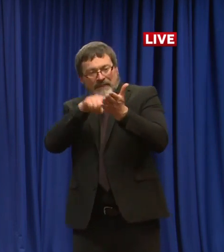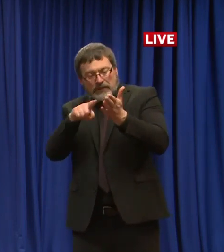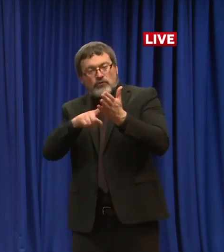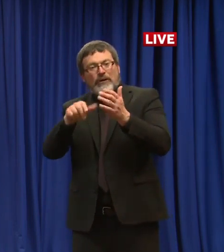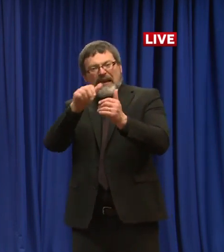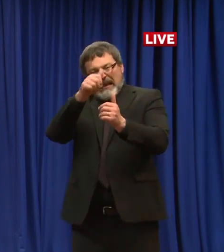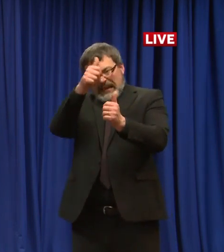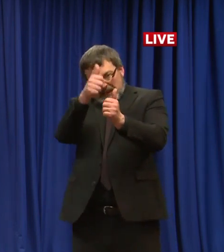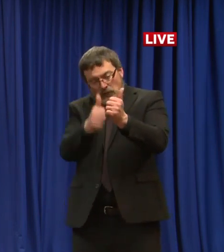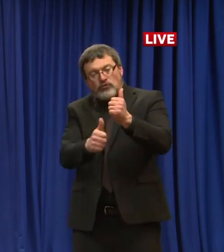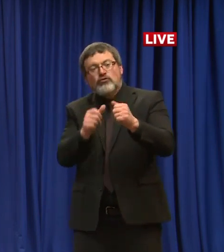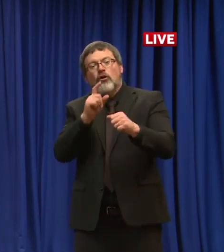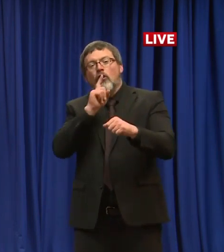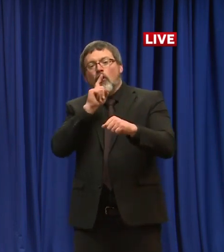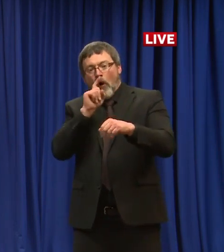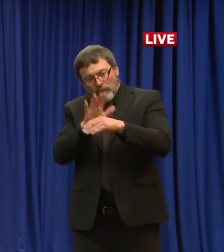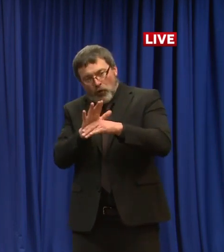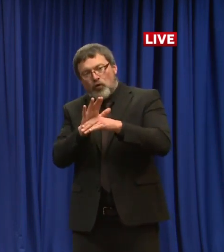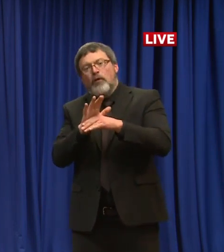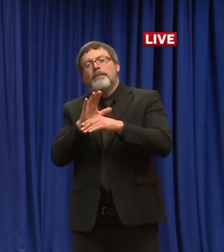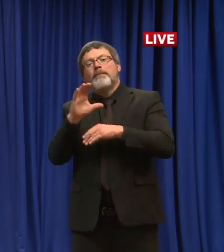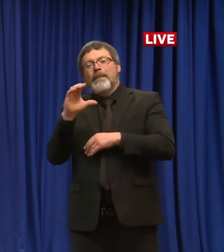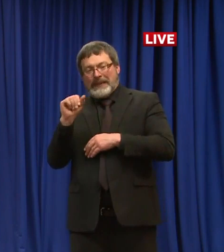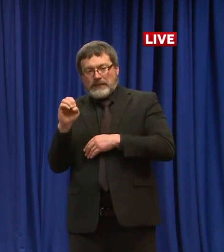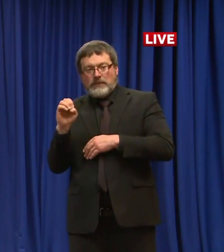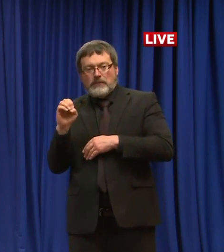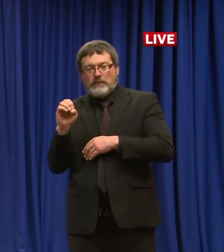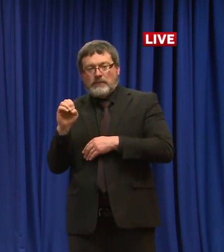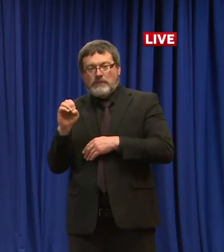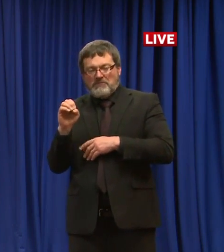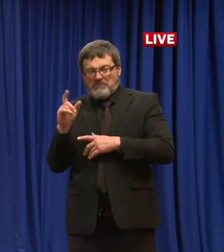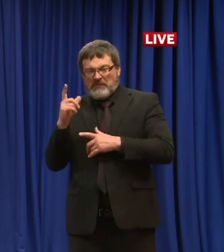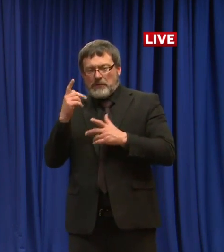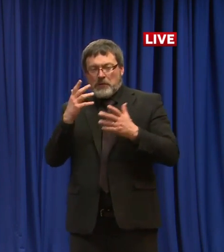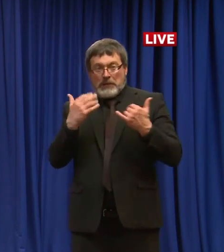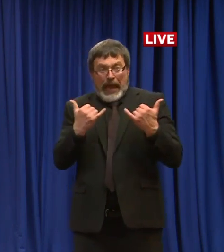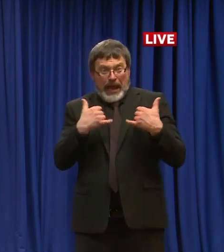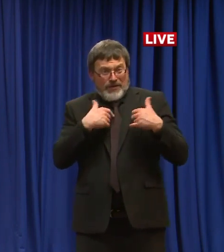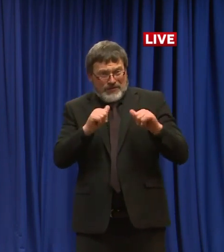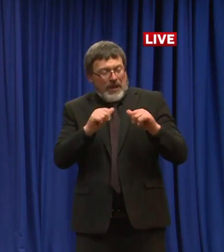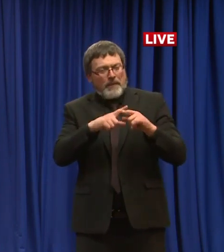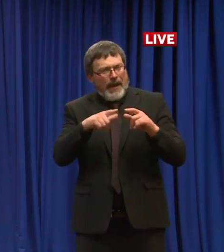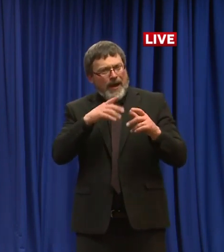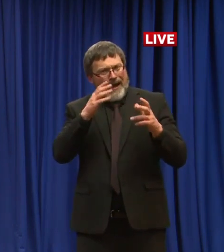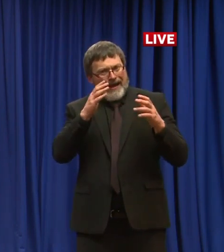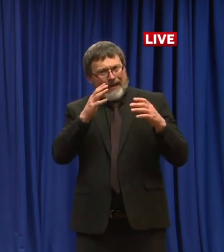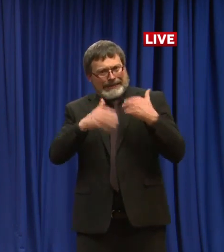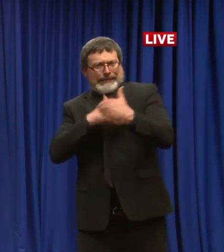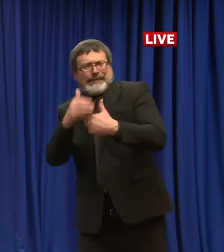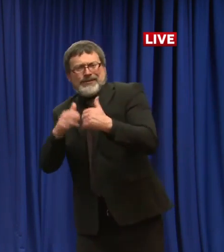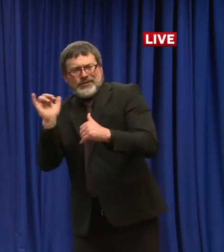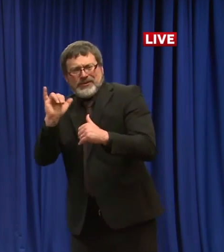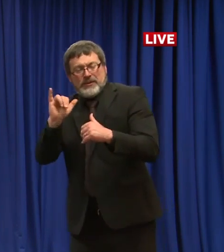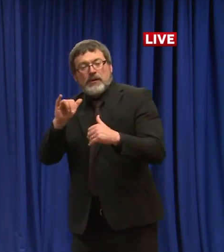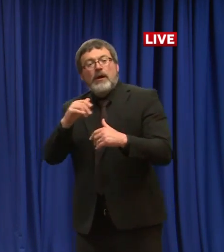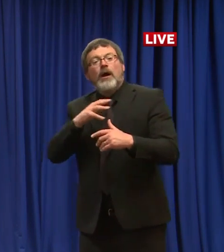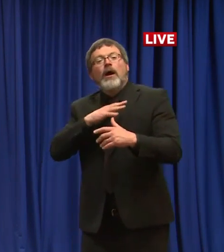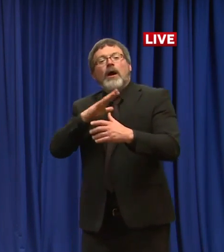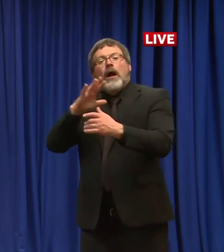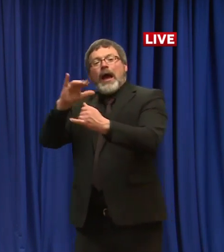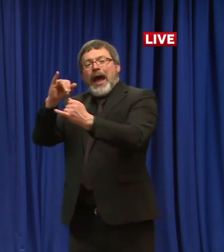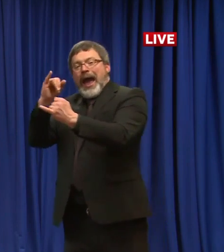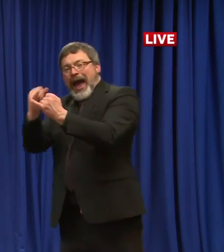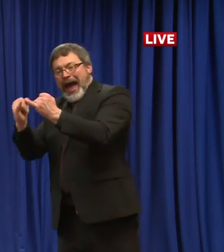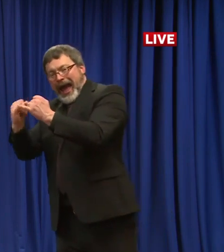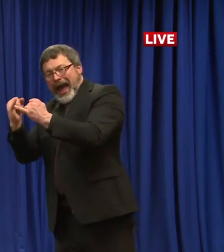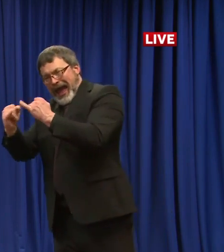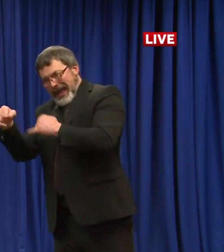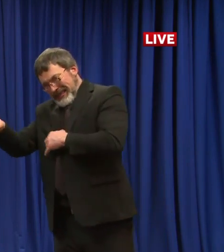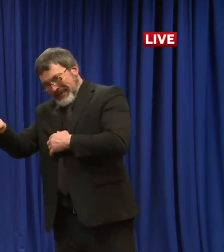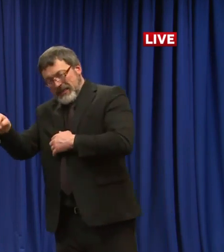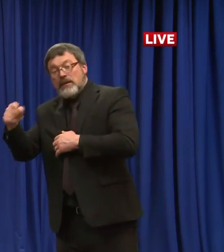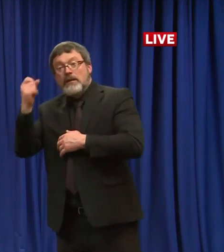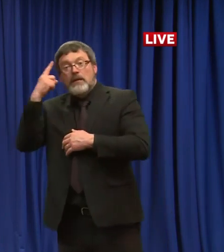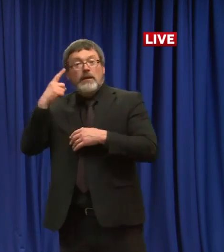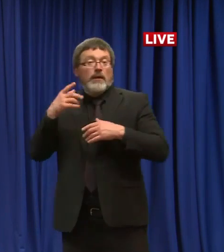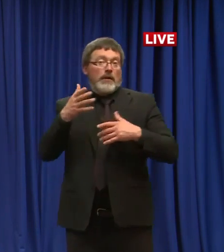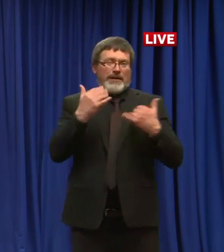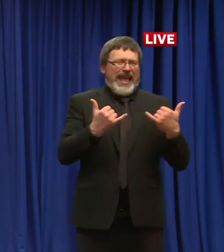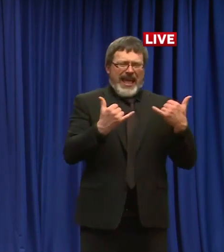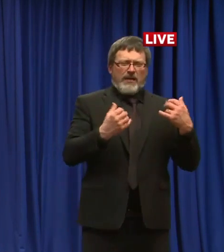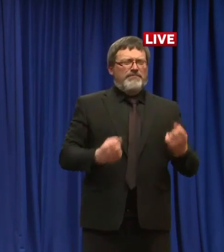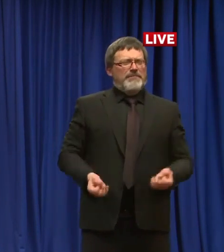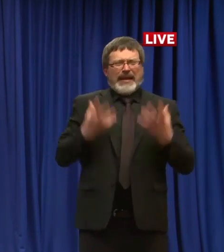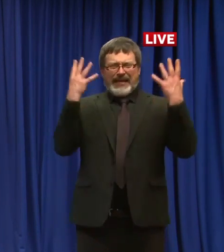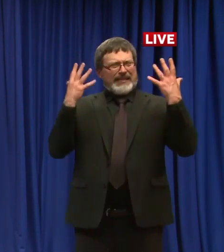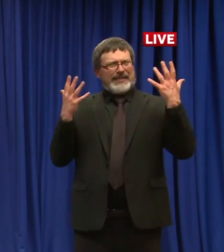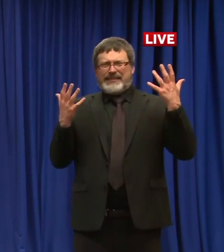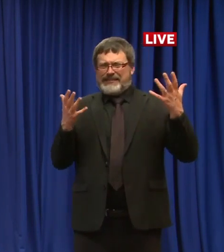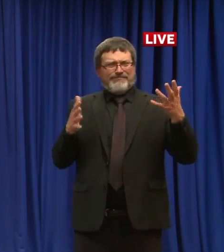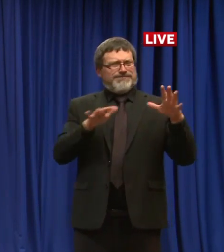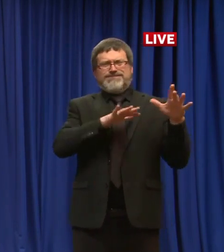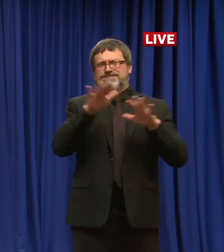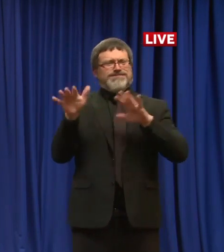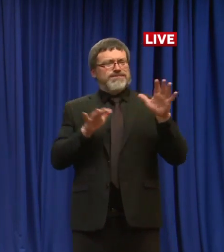AND EVERY CONFIRMED CASE OF COVID-19 THAT IS IS REPORTED TO US BECAUSE OF THE THE VOLUME OF INFECTIONS MANY OTHER STATES HAVE DONE AWAY WITH THOSE TYPES OF INVESTIGATIONS.